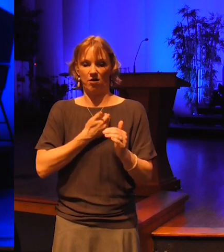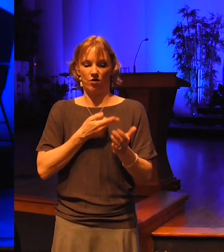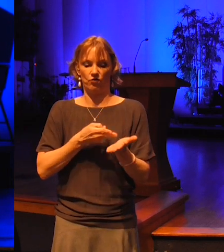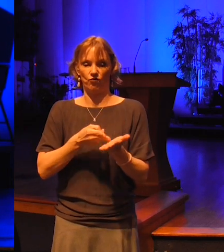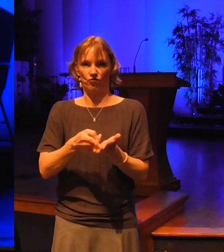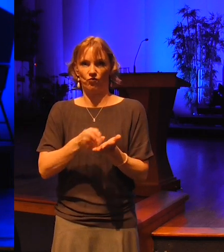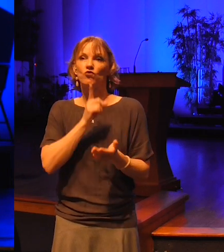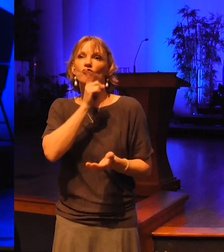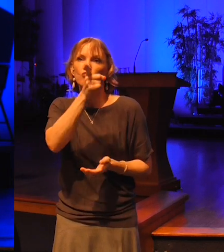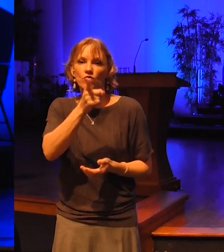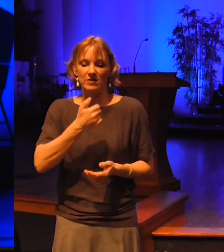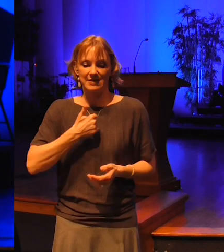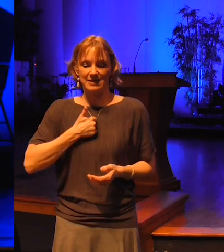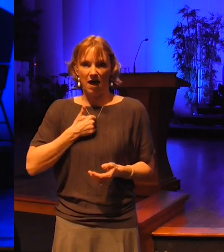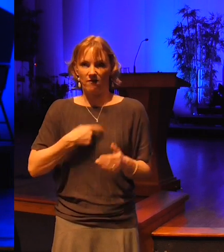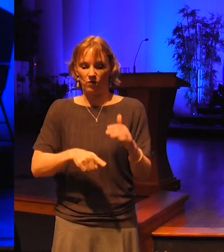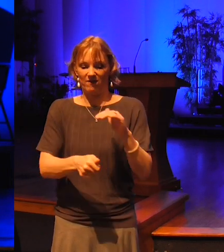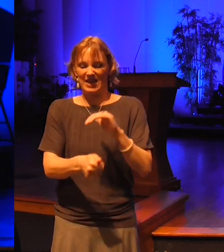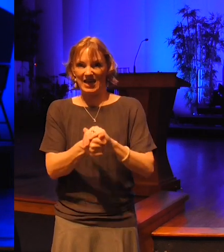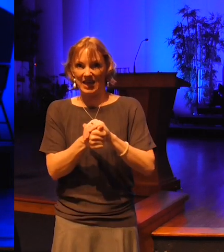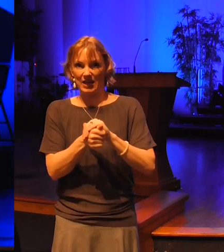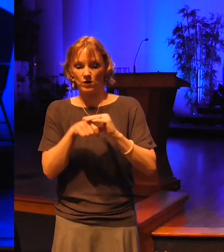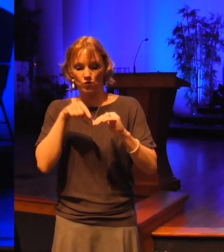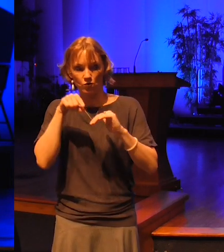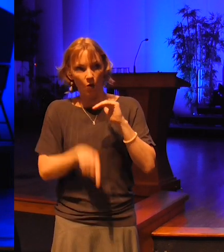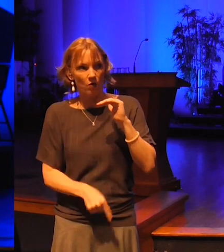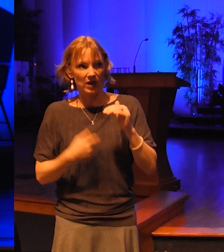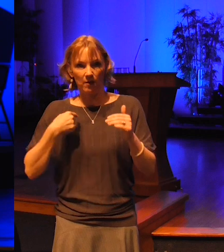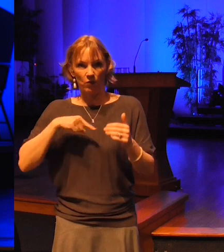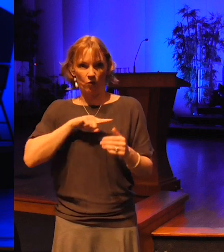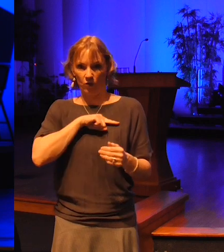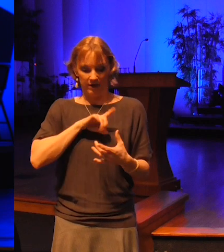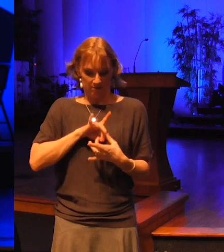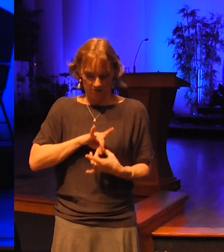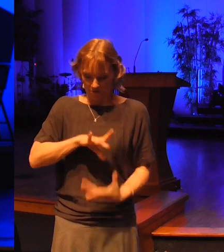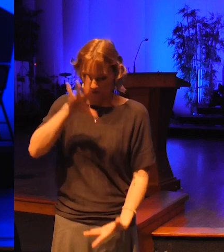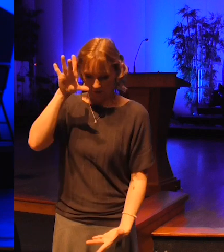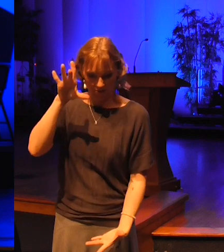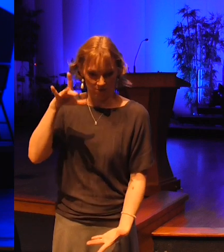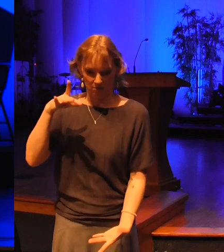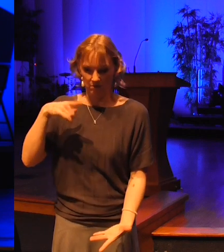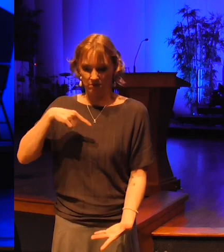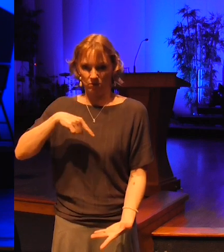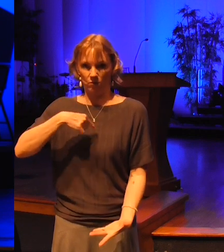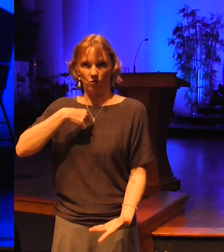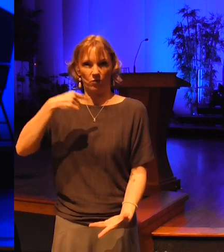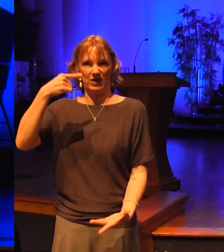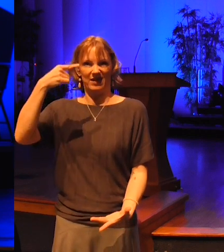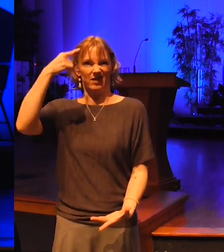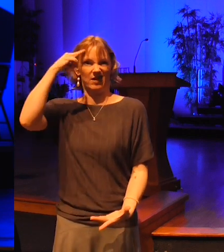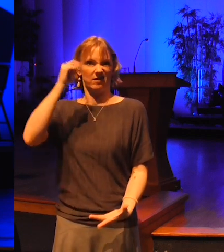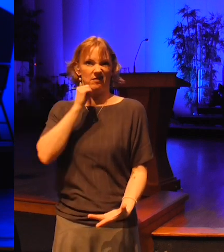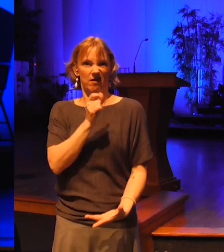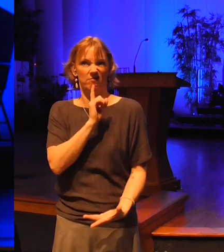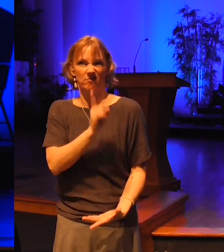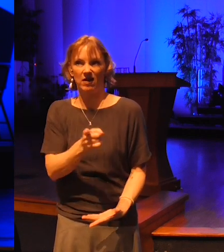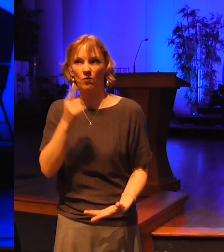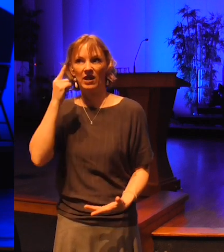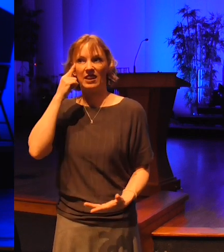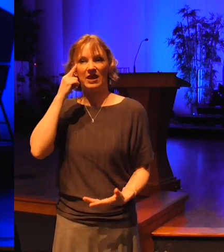that we lose touch with it we begin to think it's fantastical that spite is the only way but there